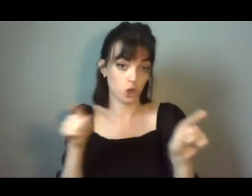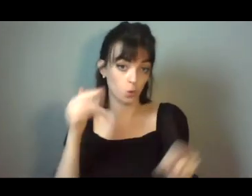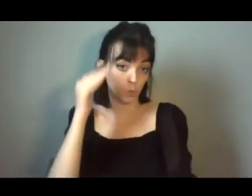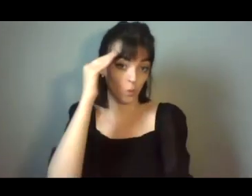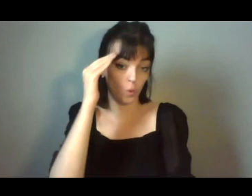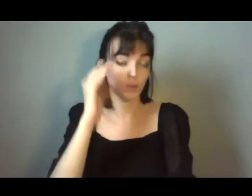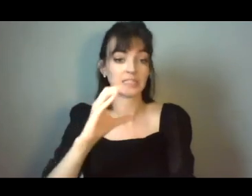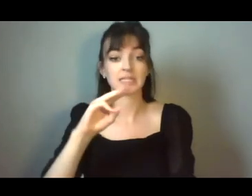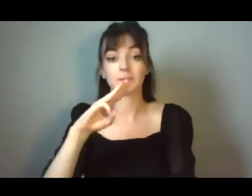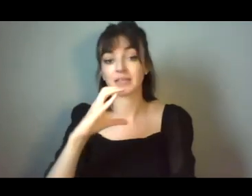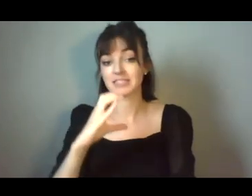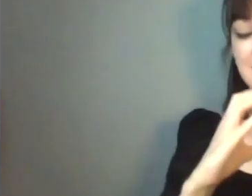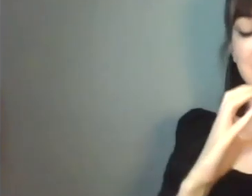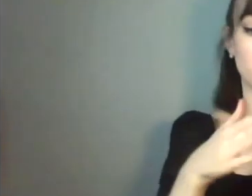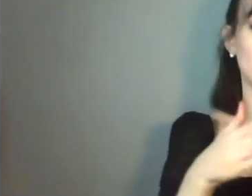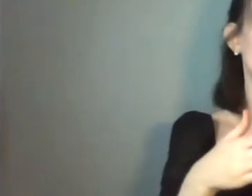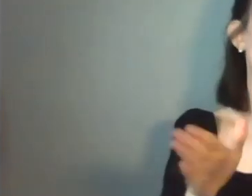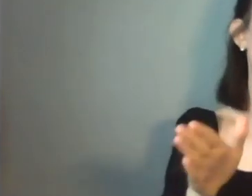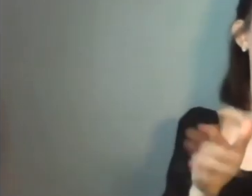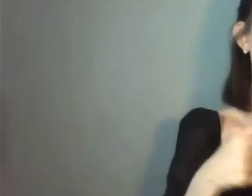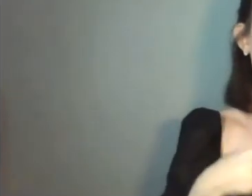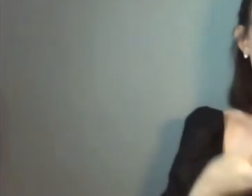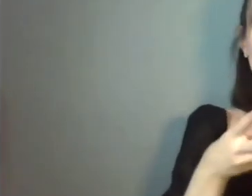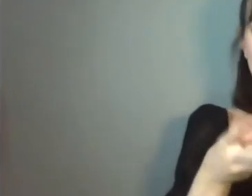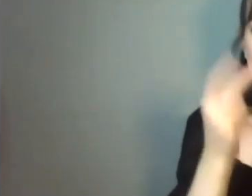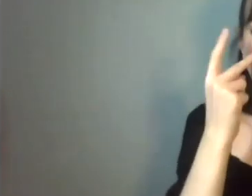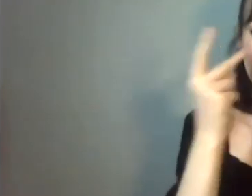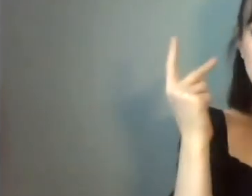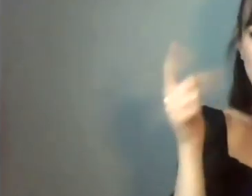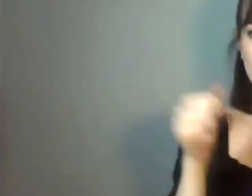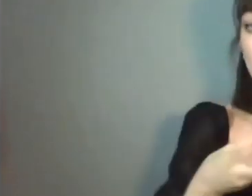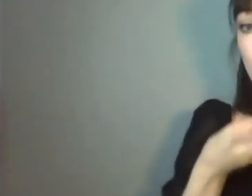is generally going to be reviewed and there will be a consultation on that,